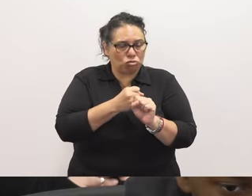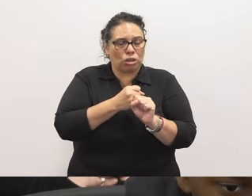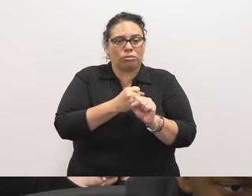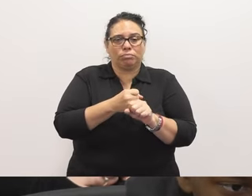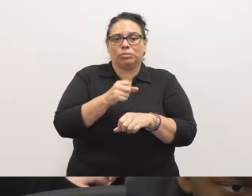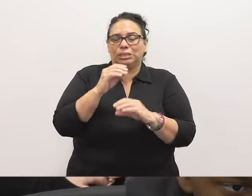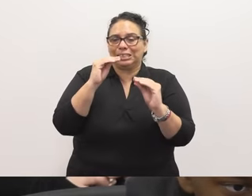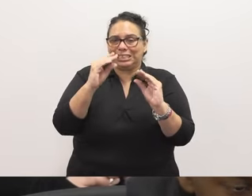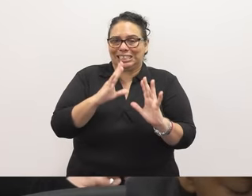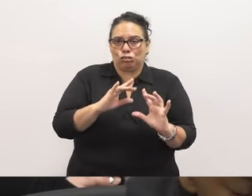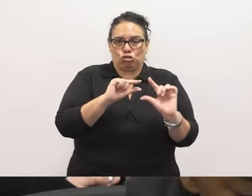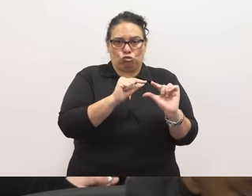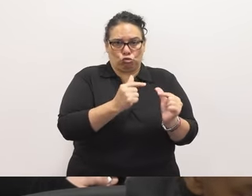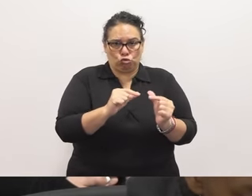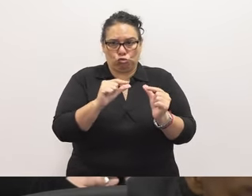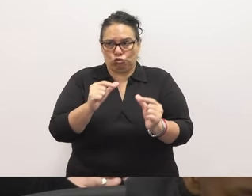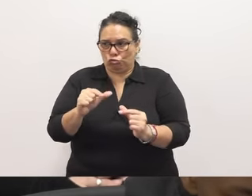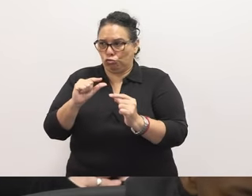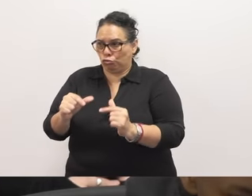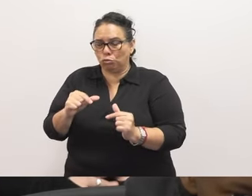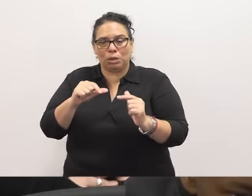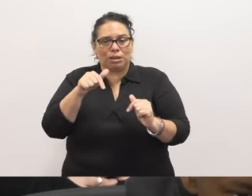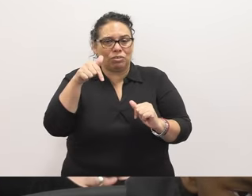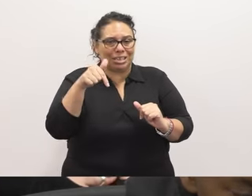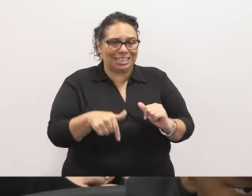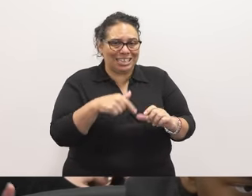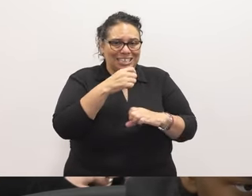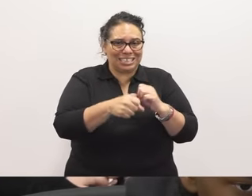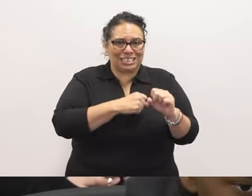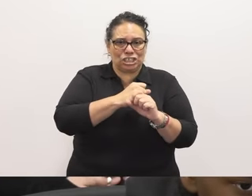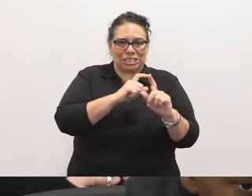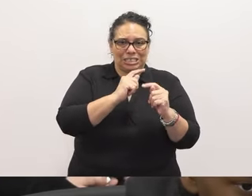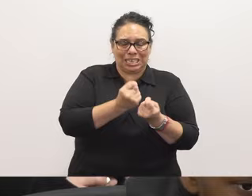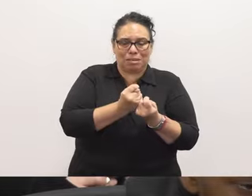We put the teachers in their groups as they would be for this year in a team. And we had them visit different posters